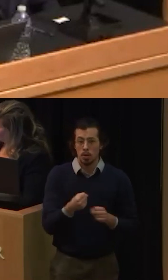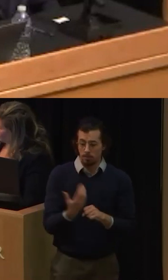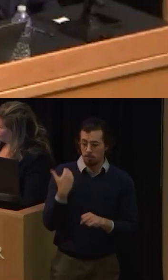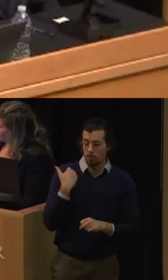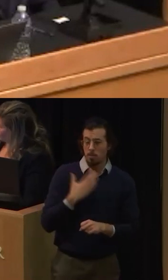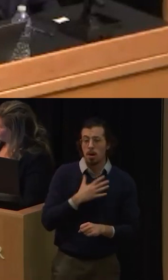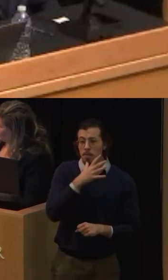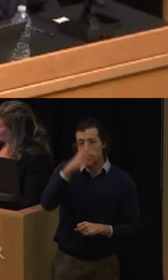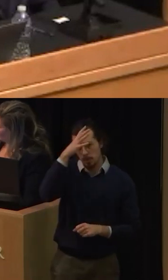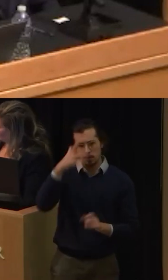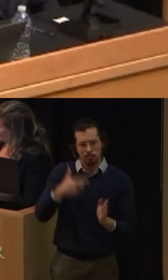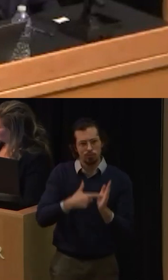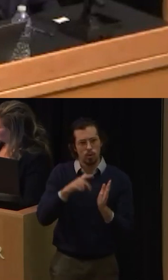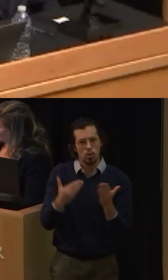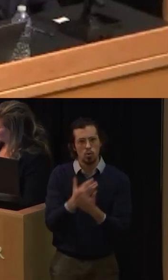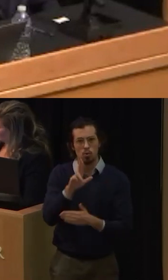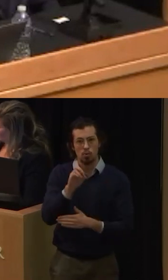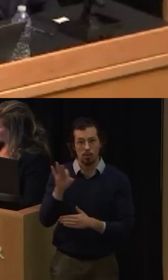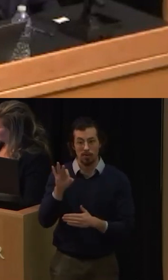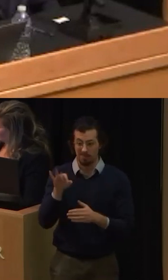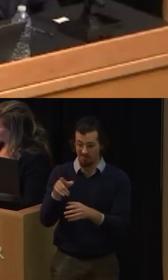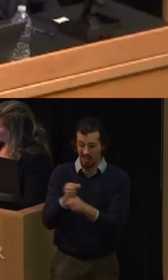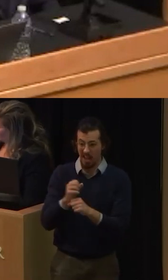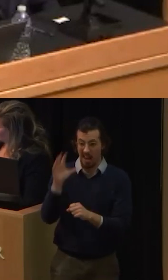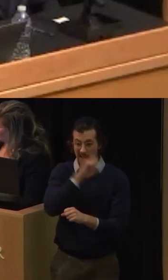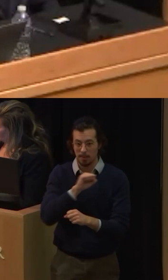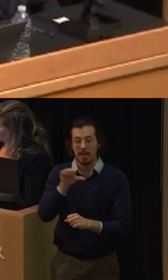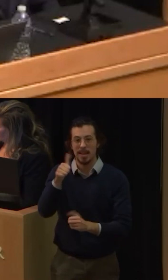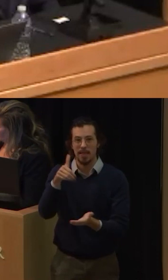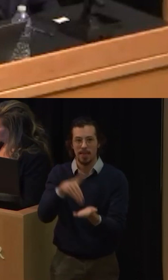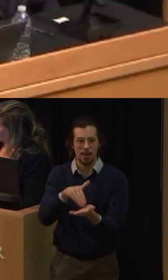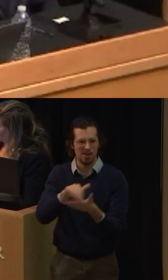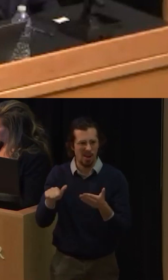They got an estimate. It was $10,000. I said, "Mom, you can't spend $10,000